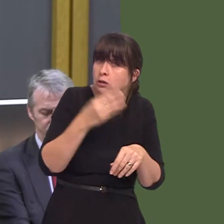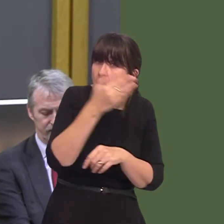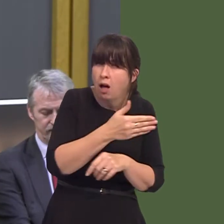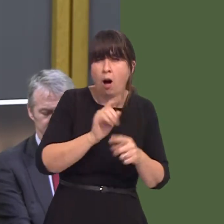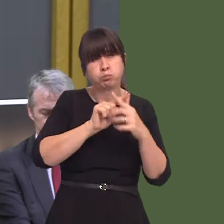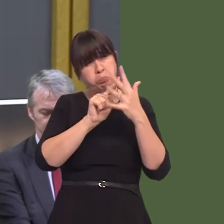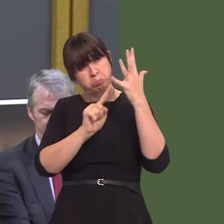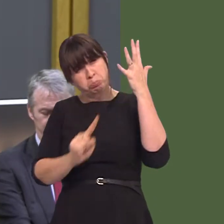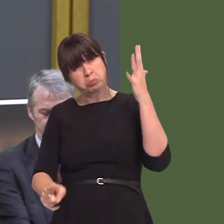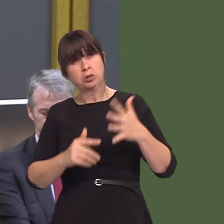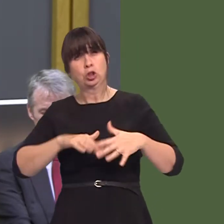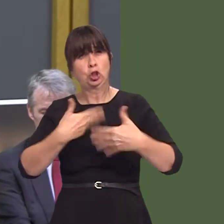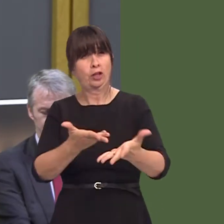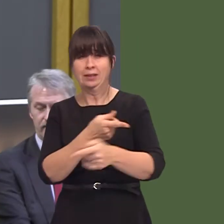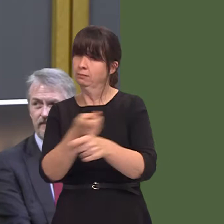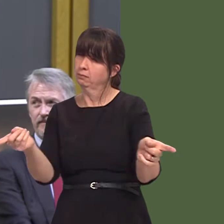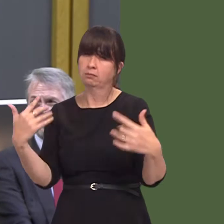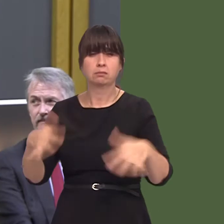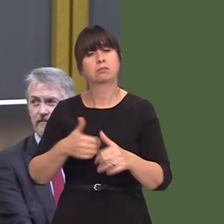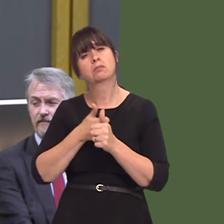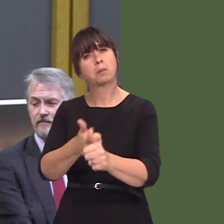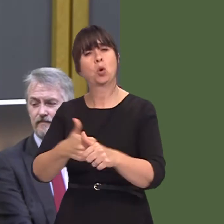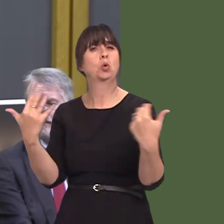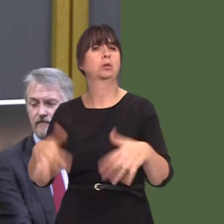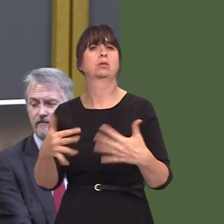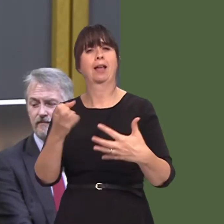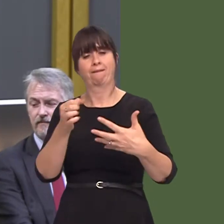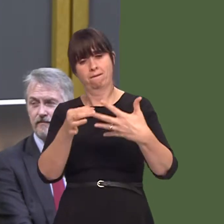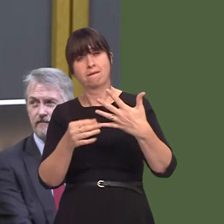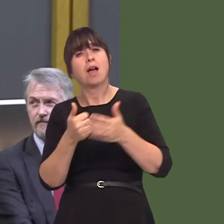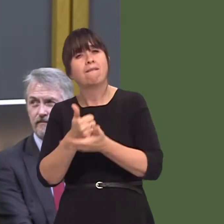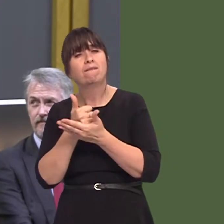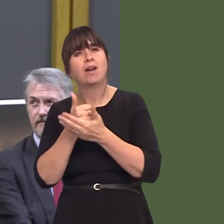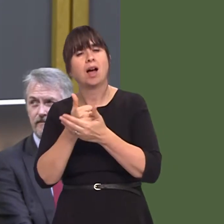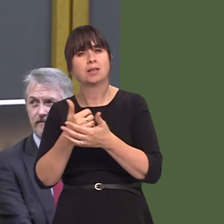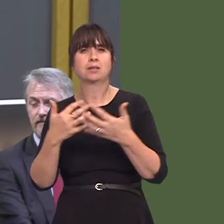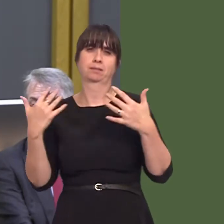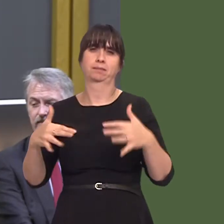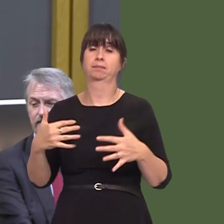very important support measures and advice offered by the Wallich.